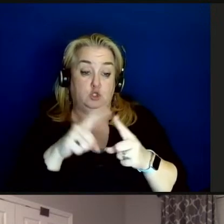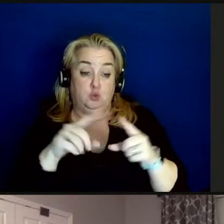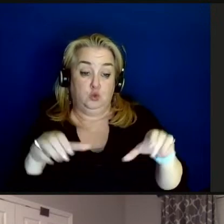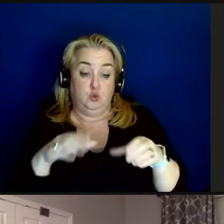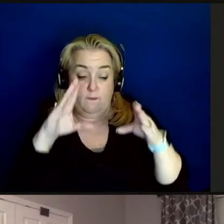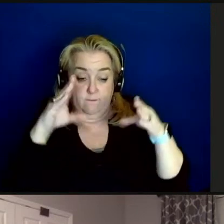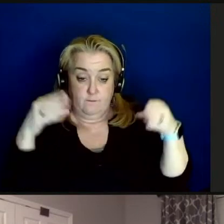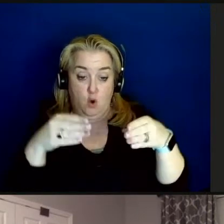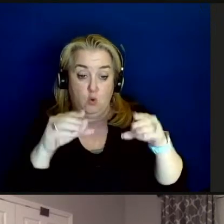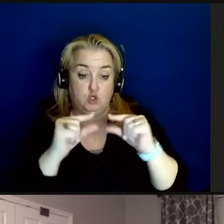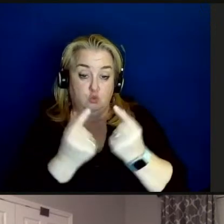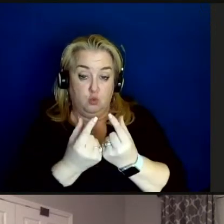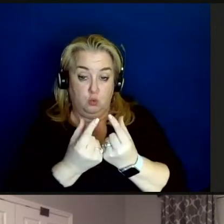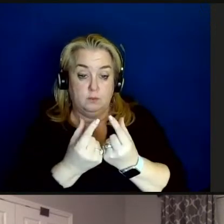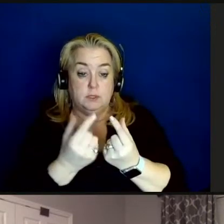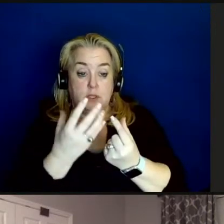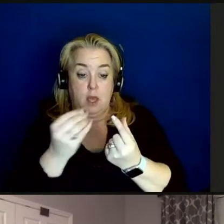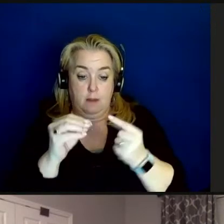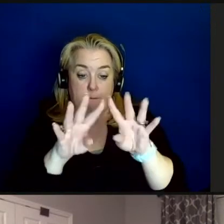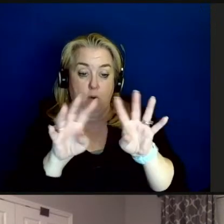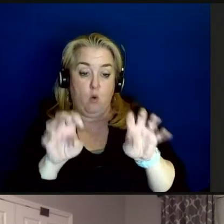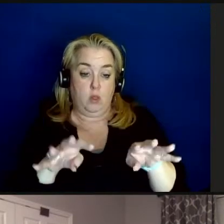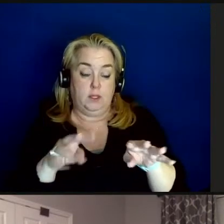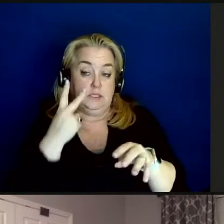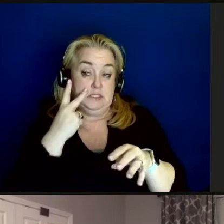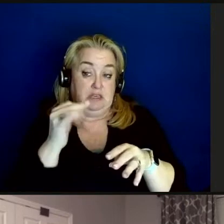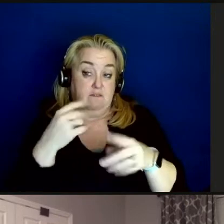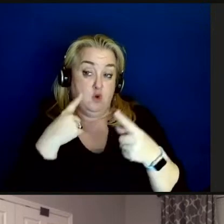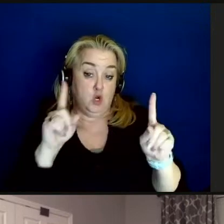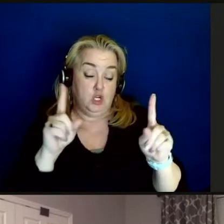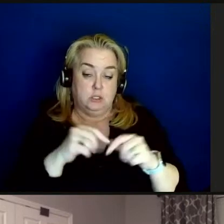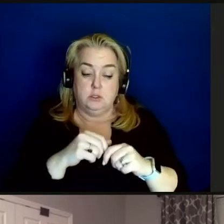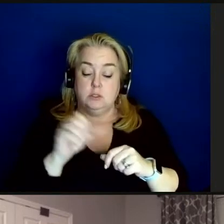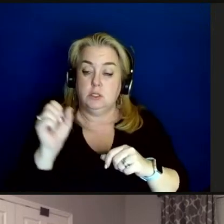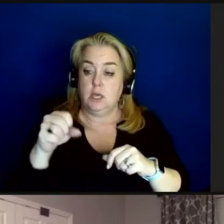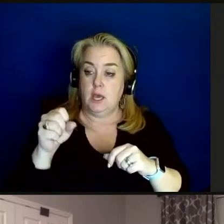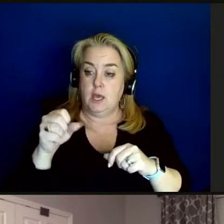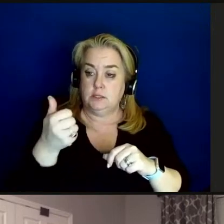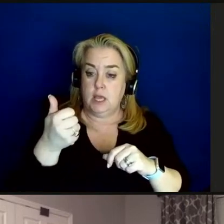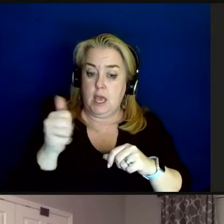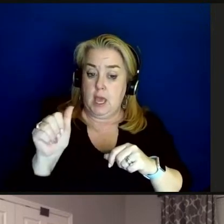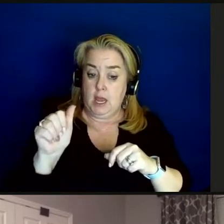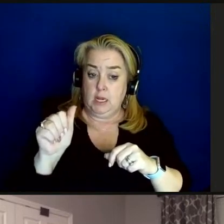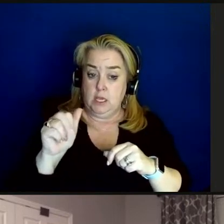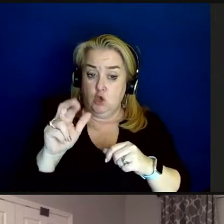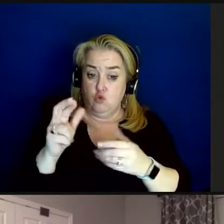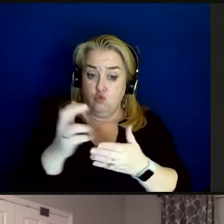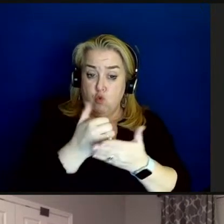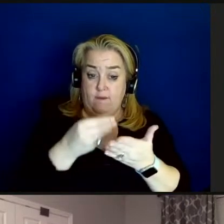SAFETY. RIGHT. THAT COULD BE A CONSIDERATION. BUT AGAIN I'D RECOMMEND IF WE